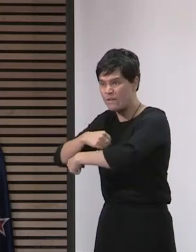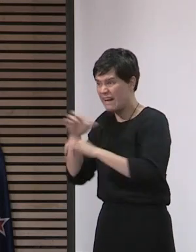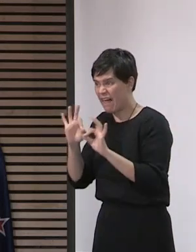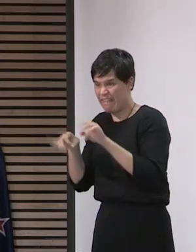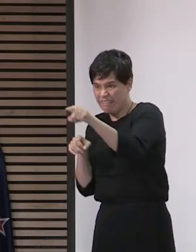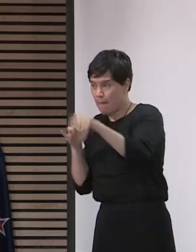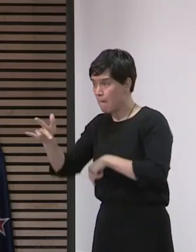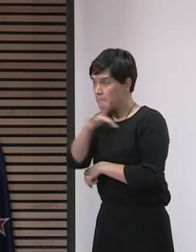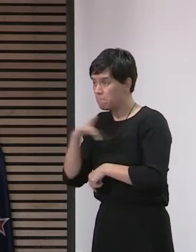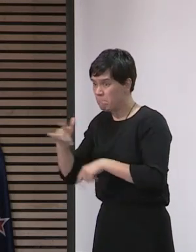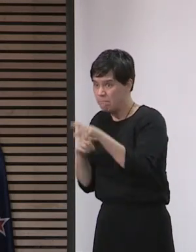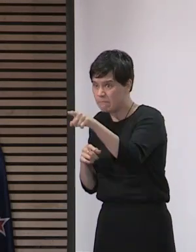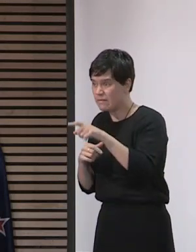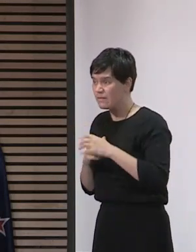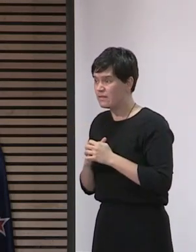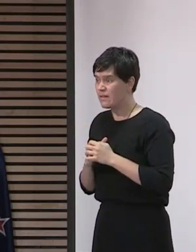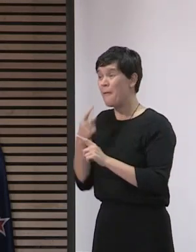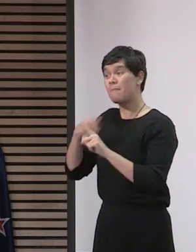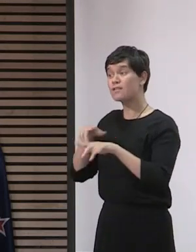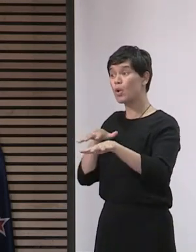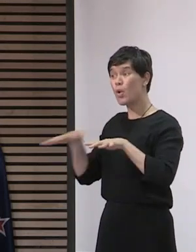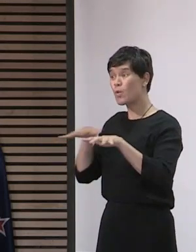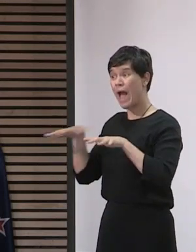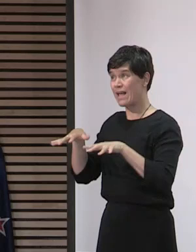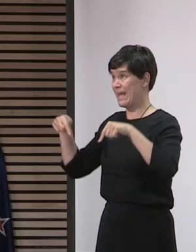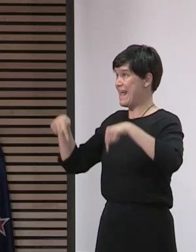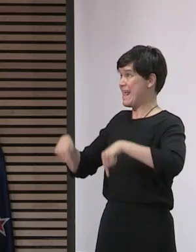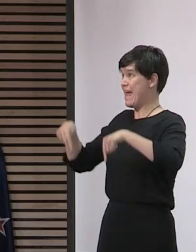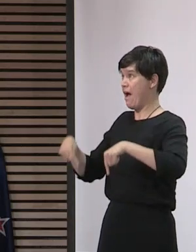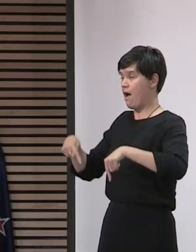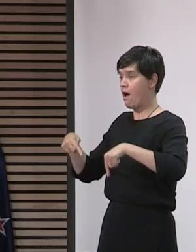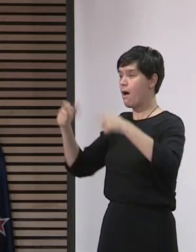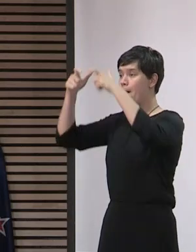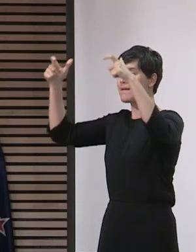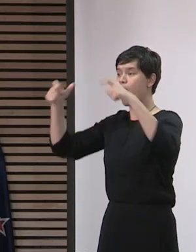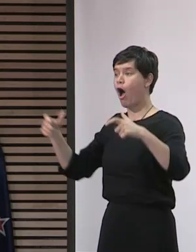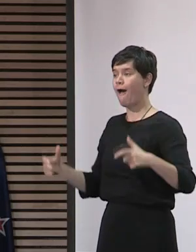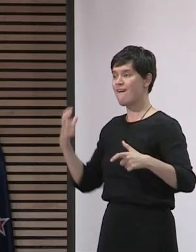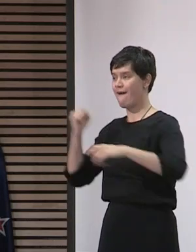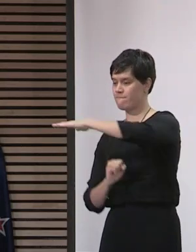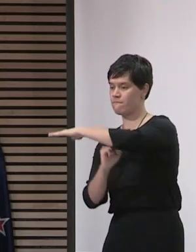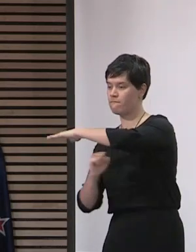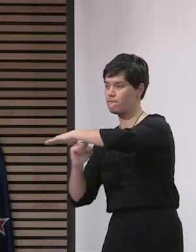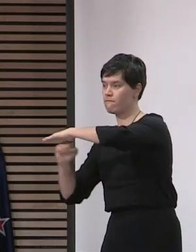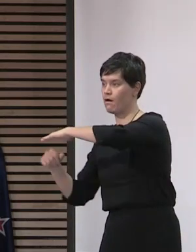in fact, in this room. But what I was also mindful of is that it's not always easy to get a real sense of the